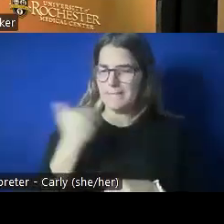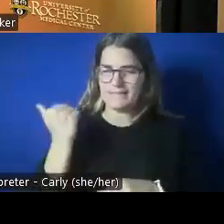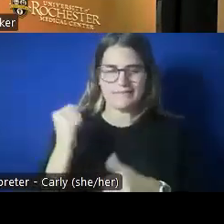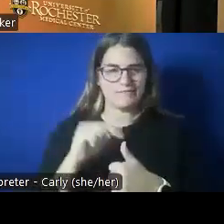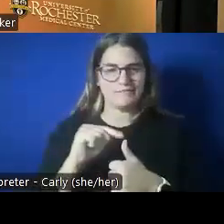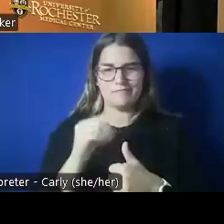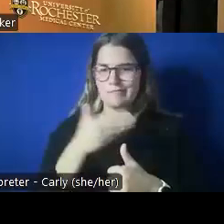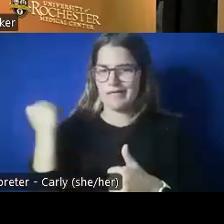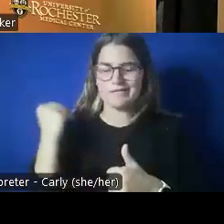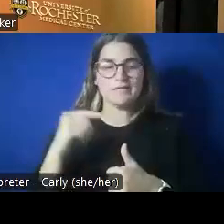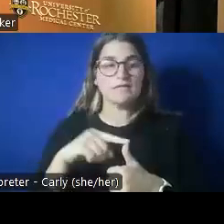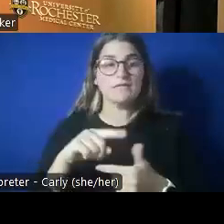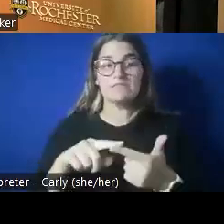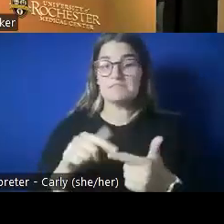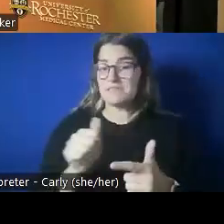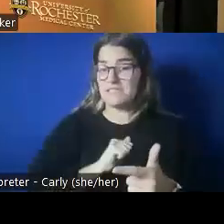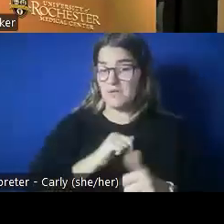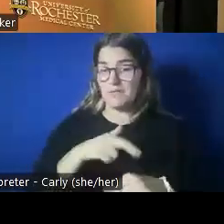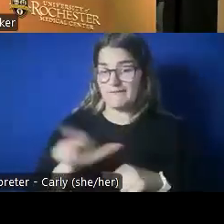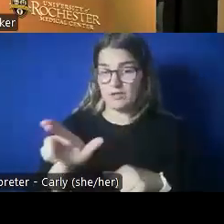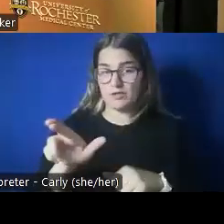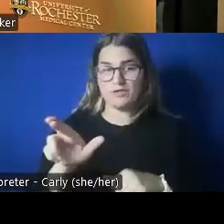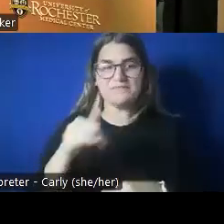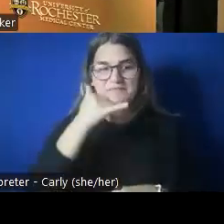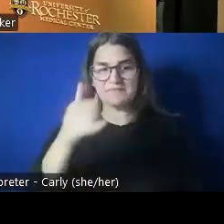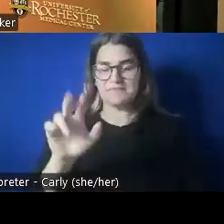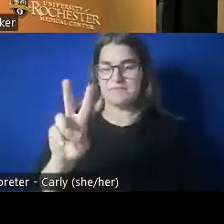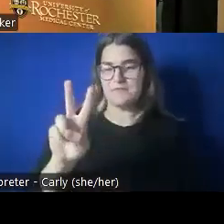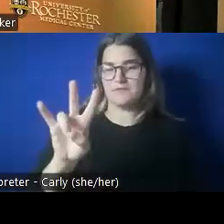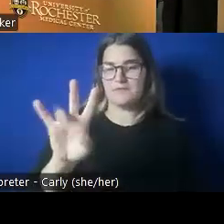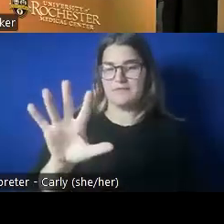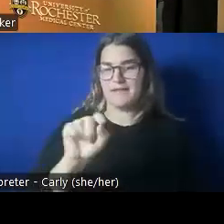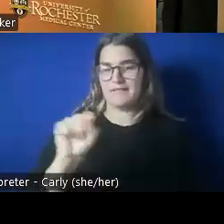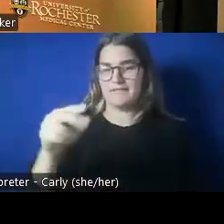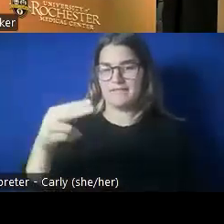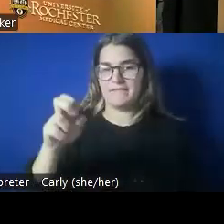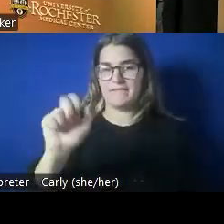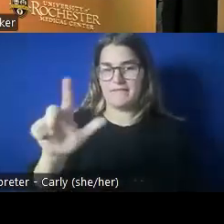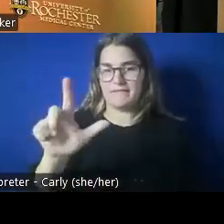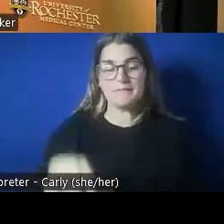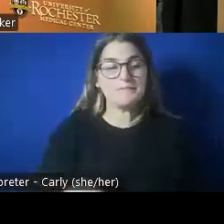can also self-refer by calling 275 heel um for those of you who are in different clinical areas